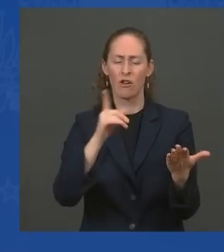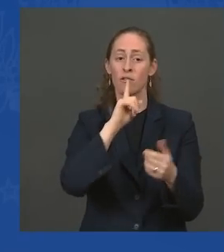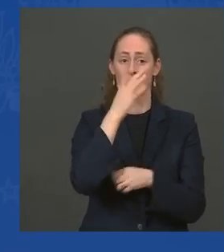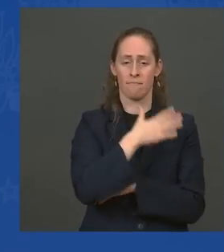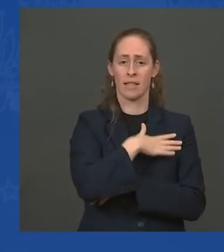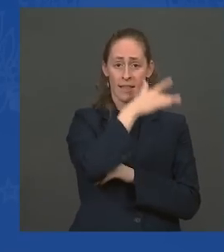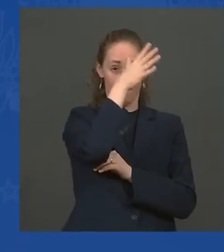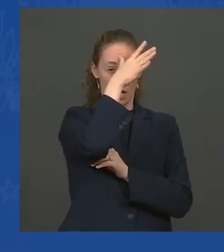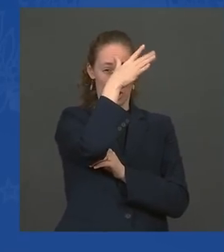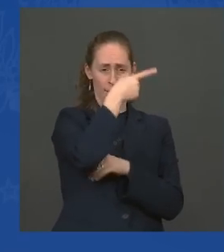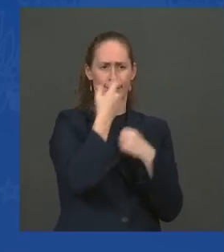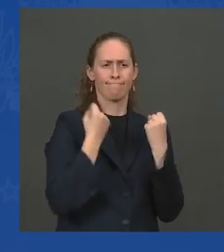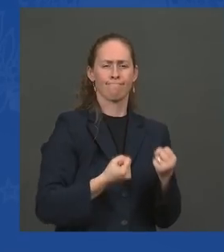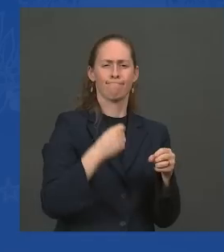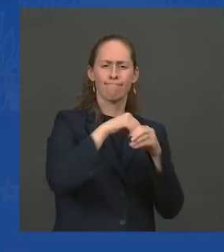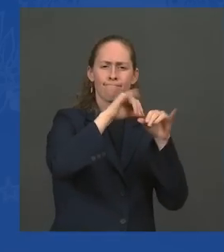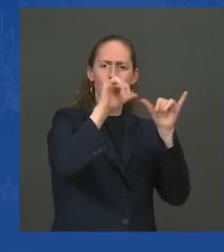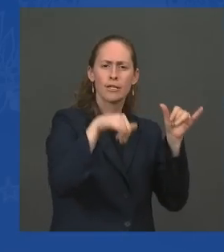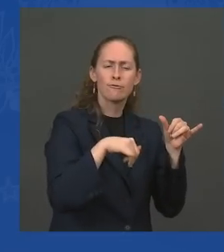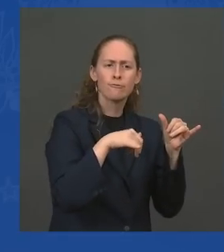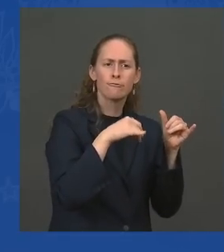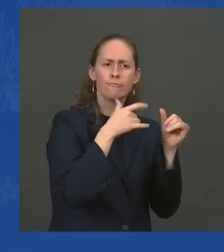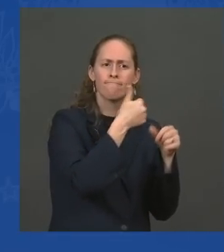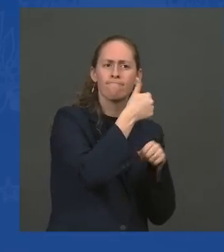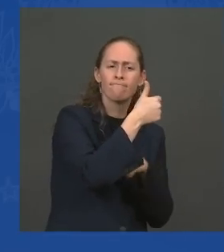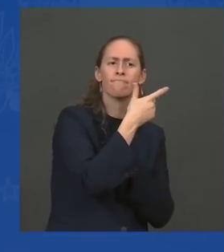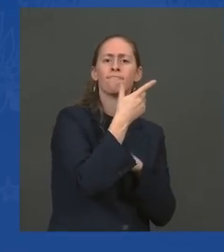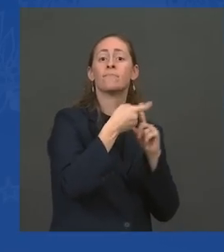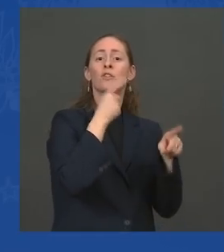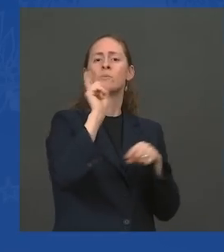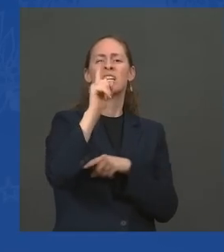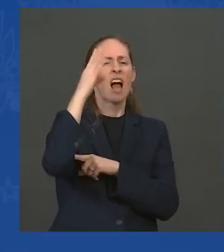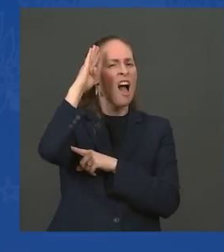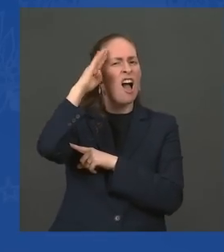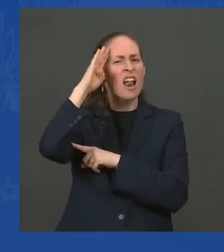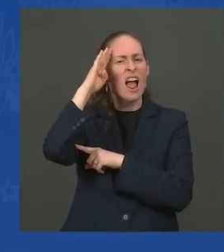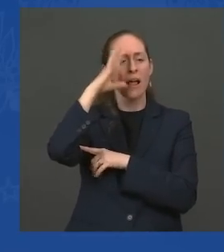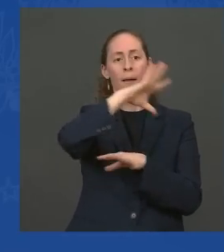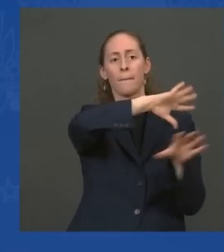He's an immigrant from Ireland. When he came from Ireland, he was able to join Laborers Local 223 in Boston.